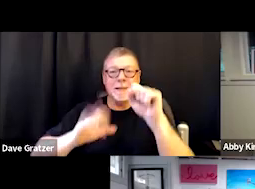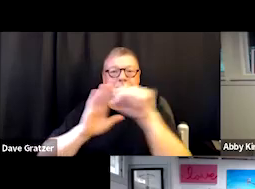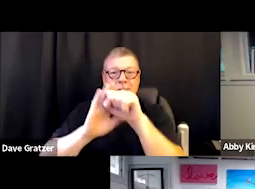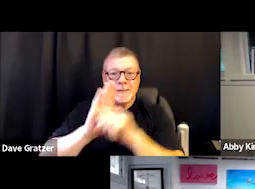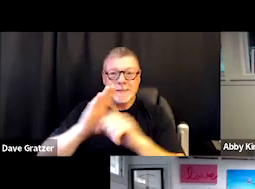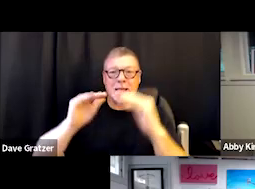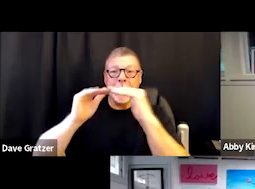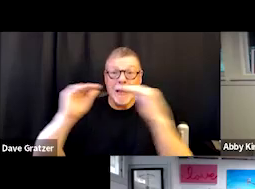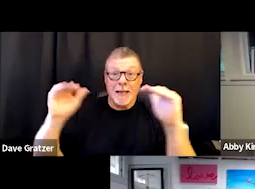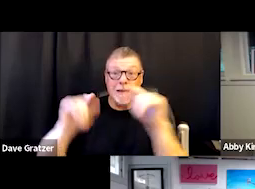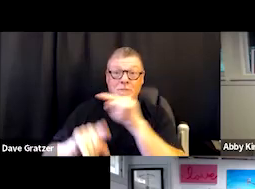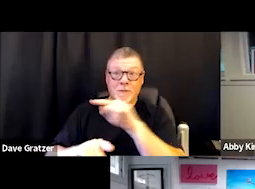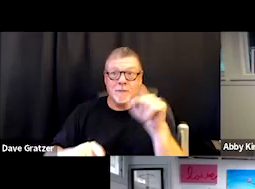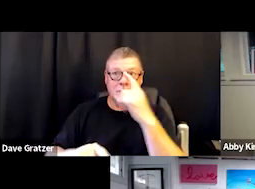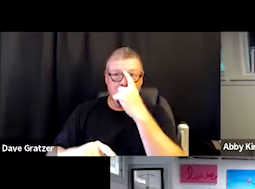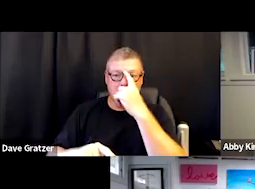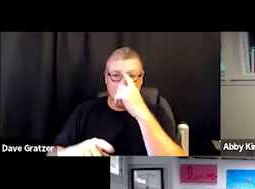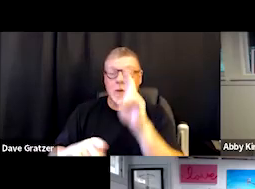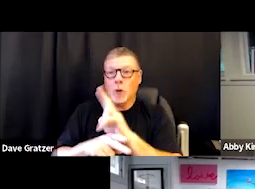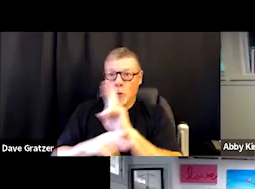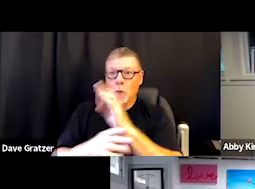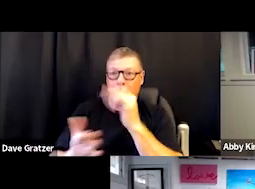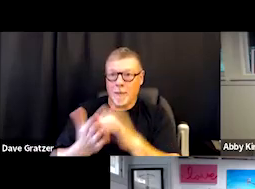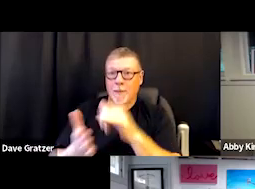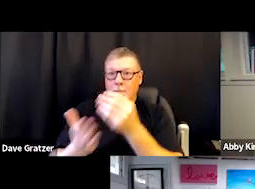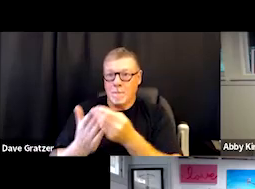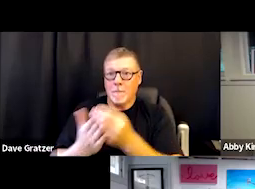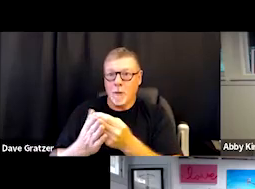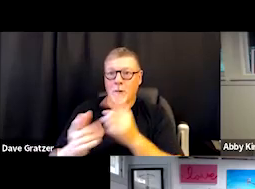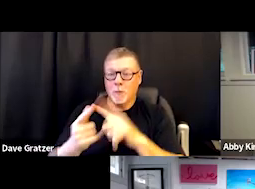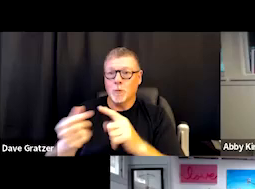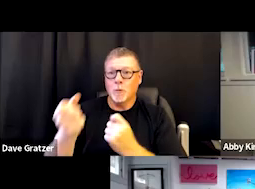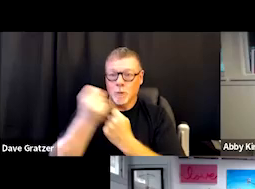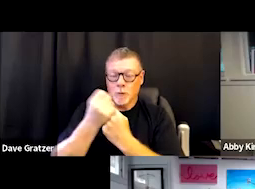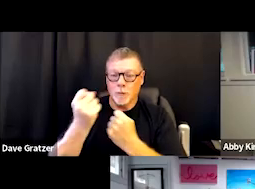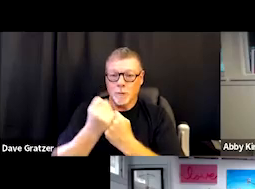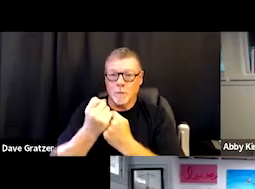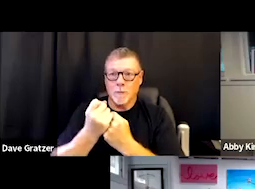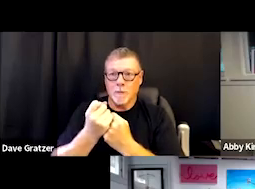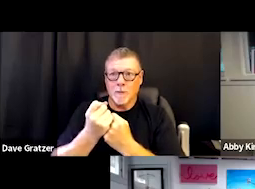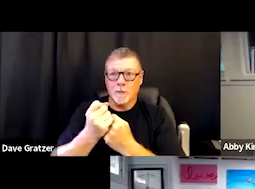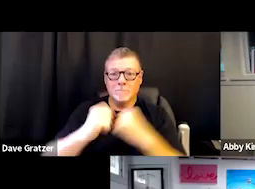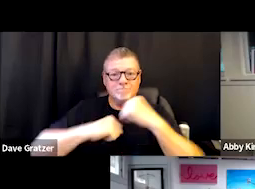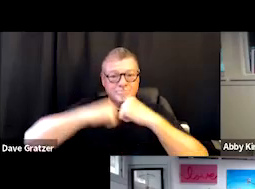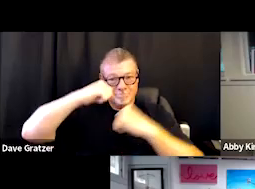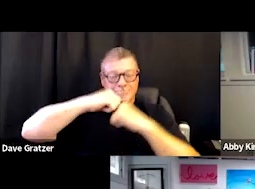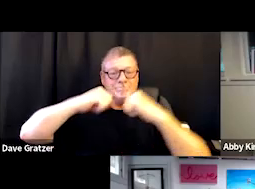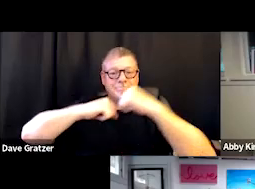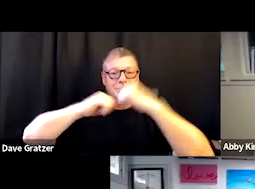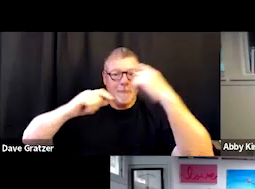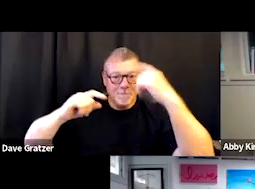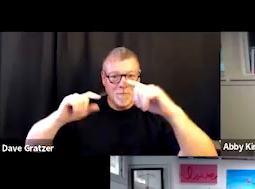are also using some of that funding to help kind of support the infrastructure for kind of SOAR support